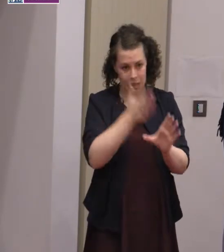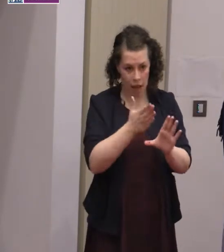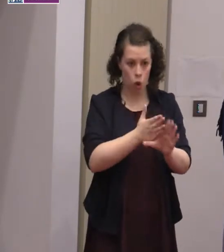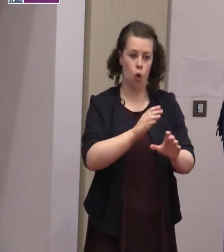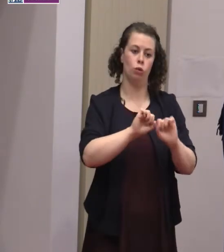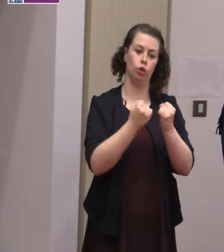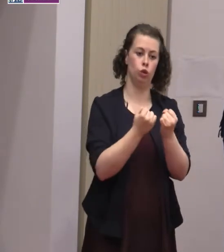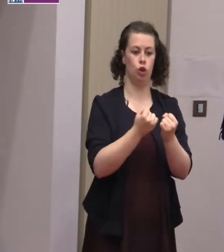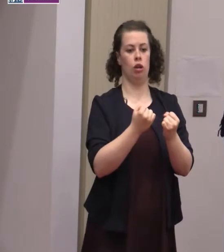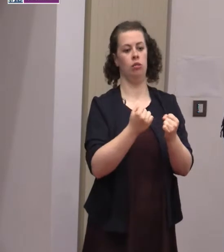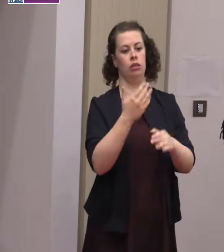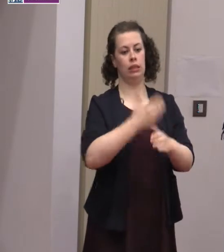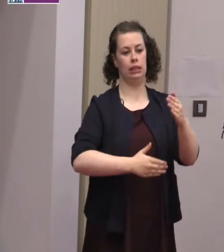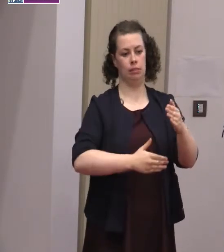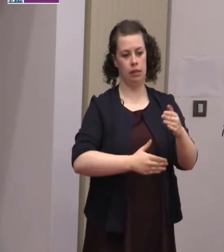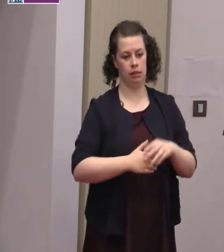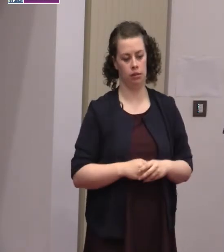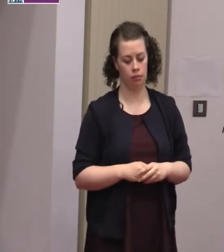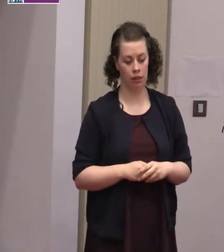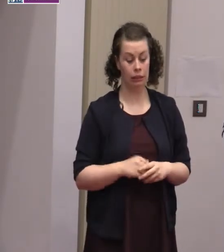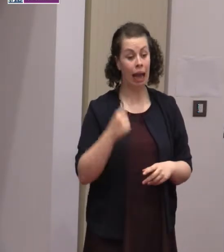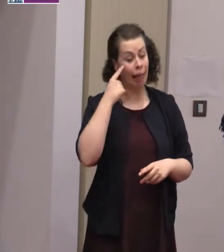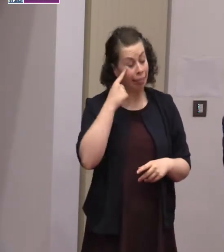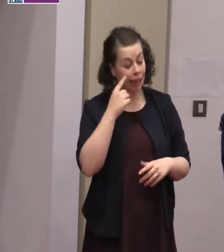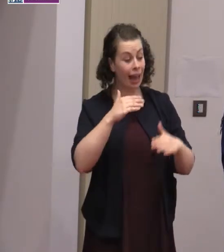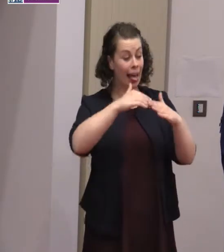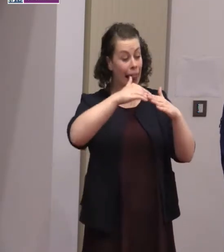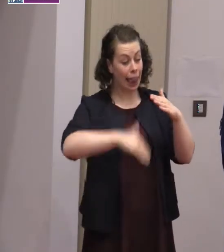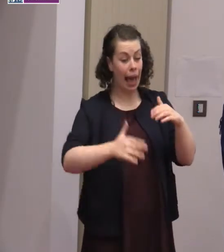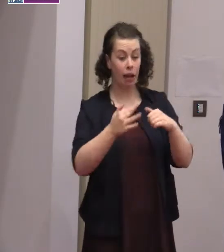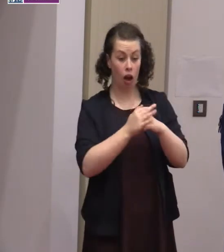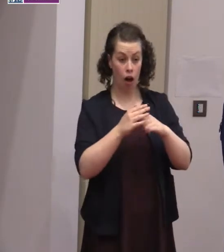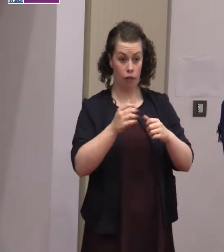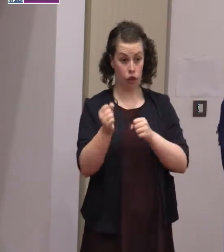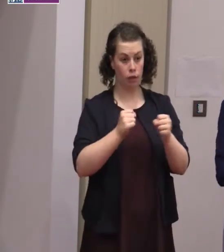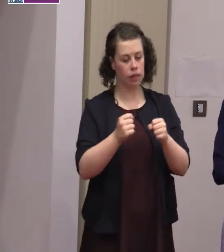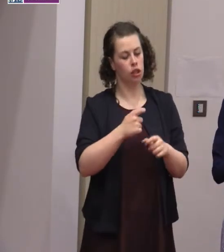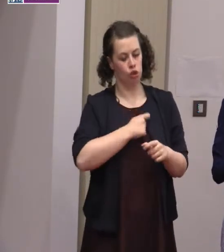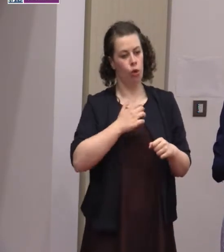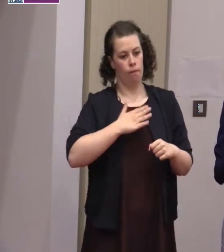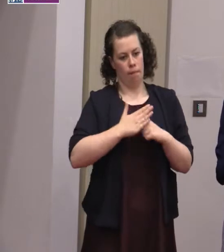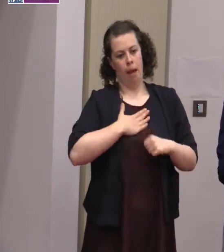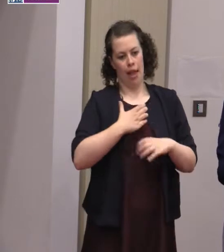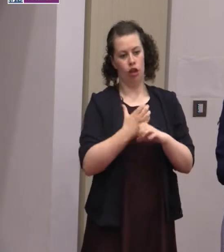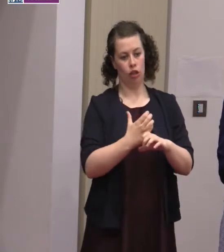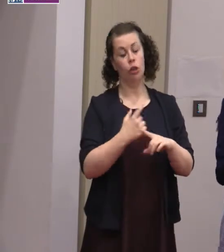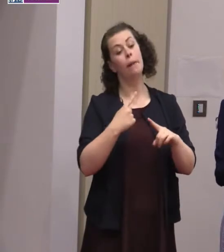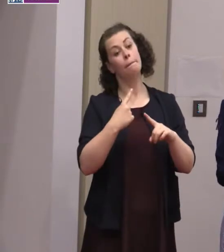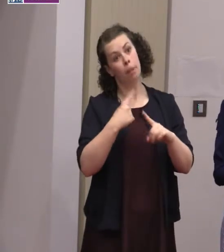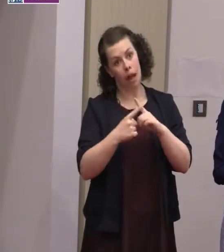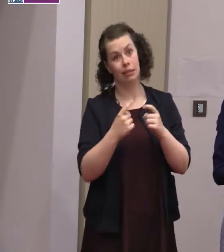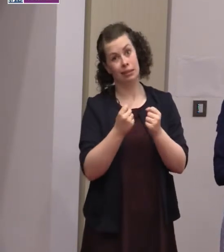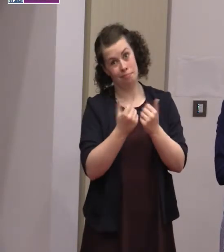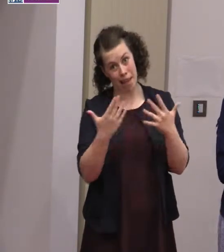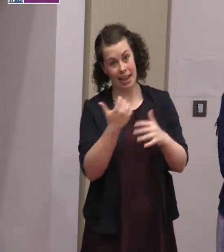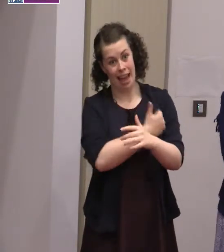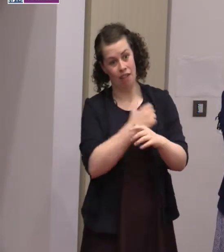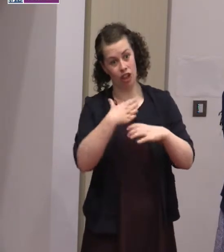The lack of services is true for Kenya and also a number of African countries – there